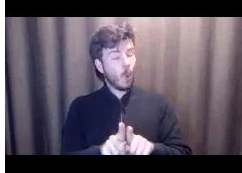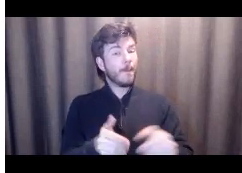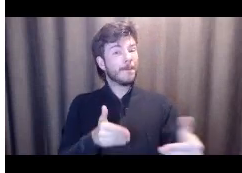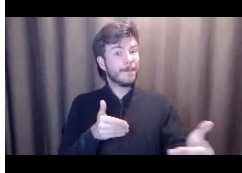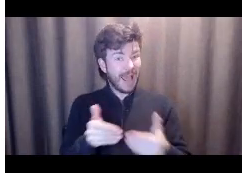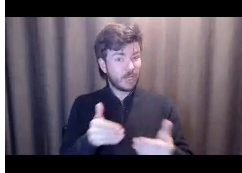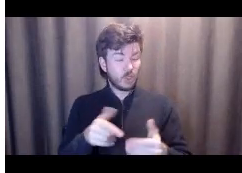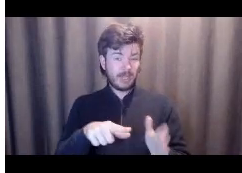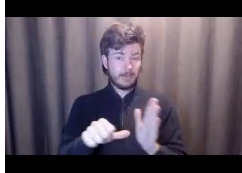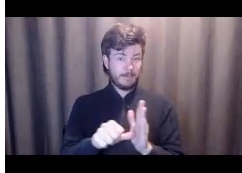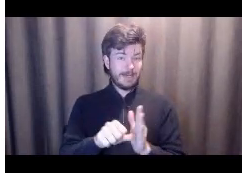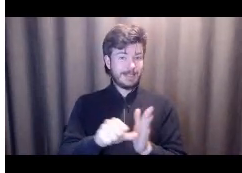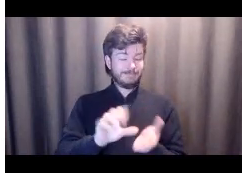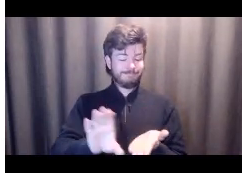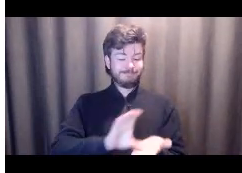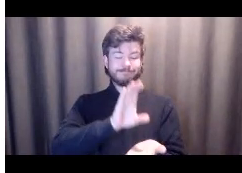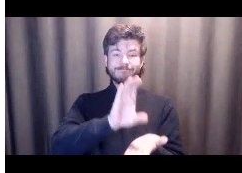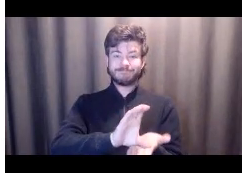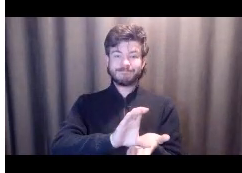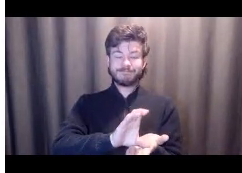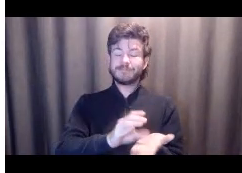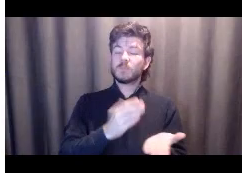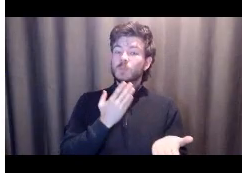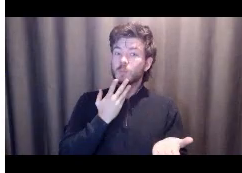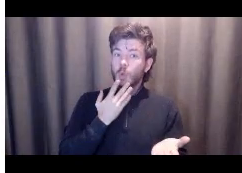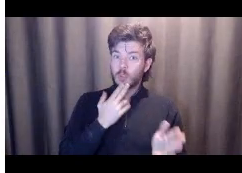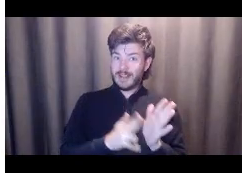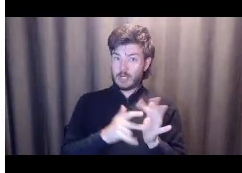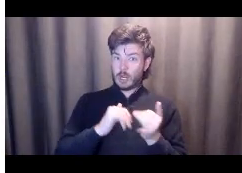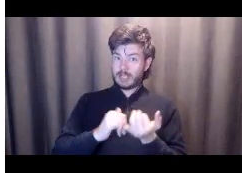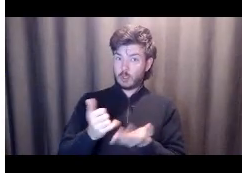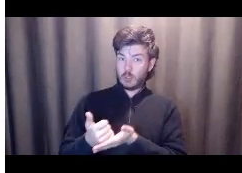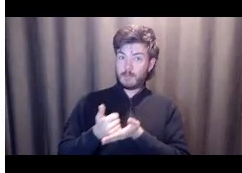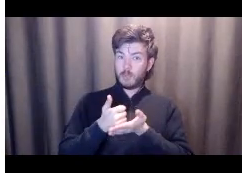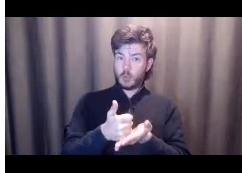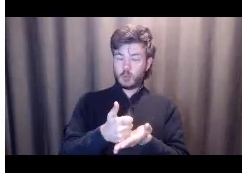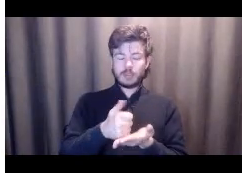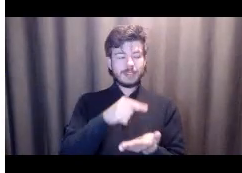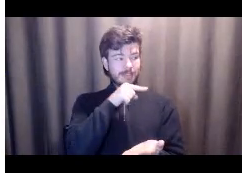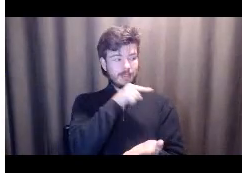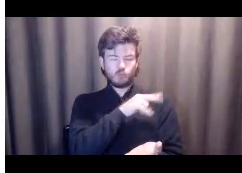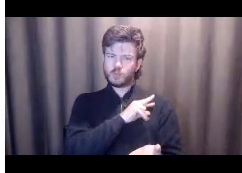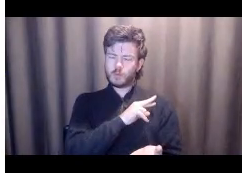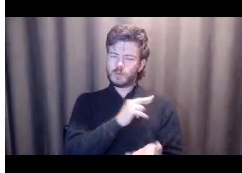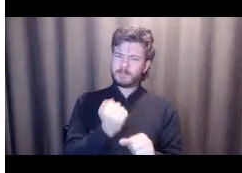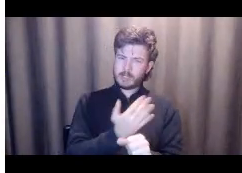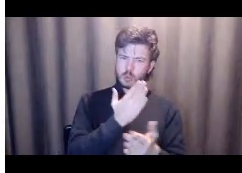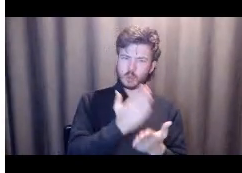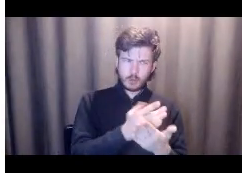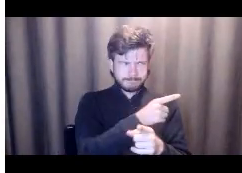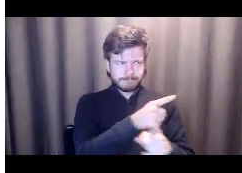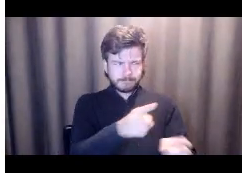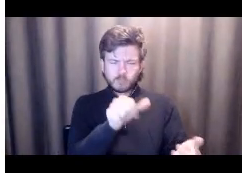gives the participants value for money and can be met within their budget for the length of their plan.